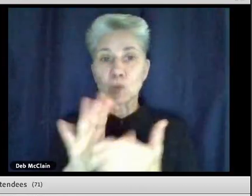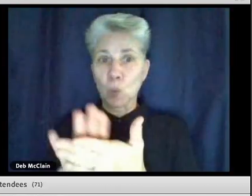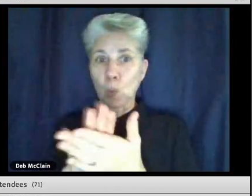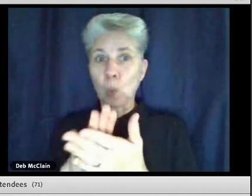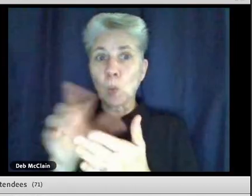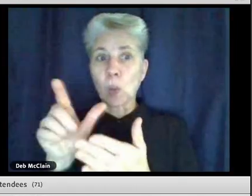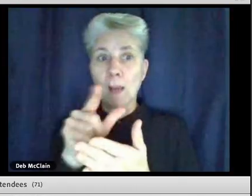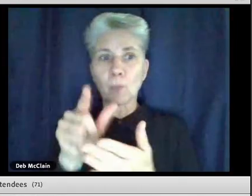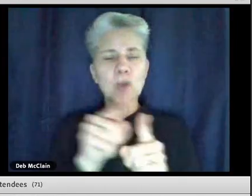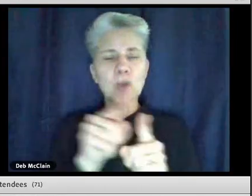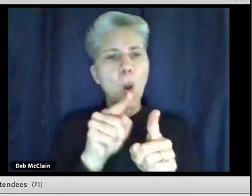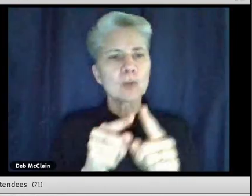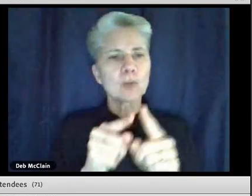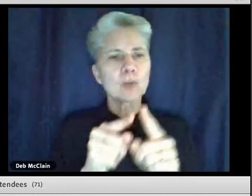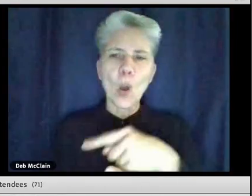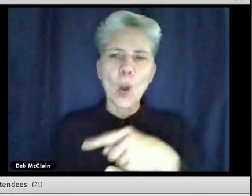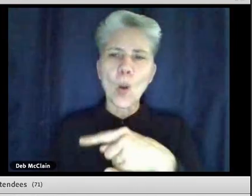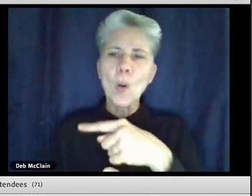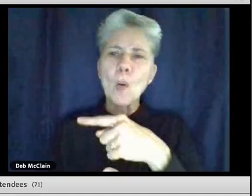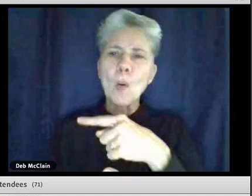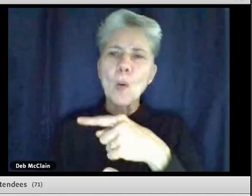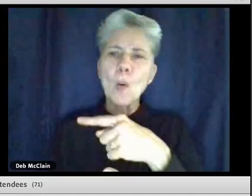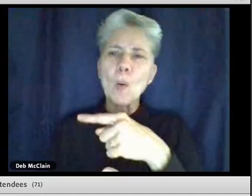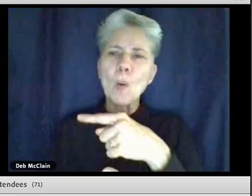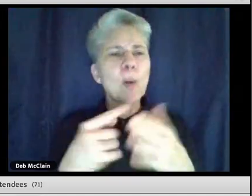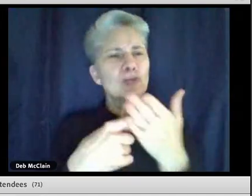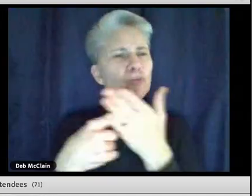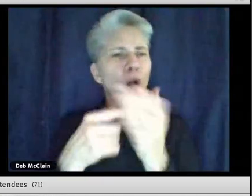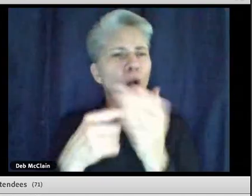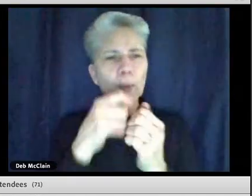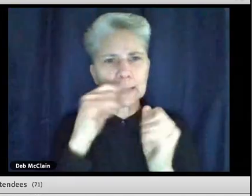There's some resources for academic and school libraries.